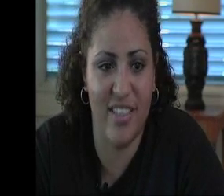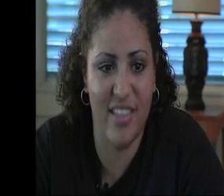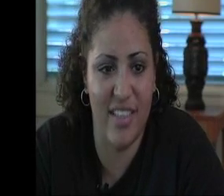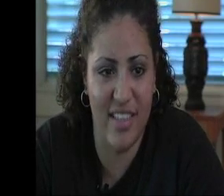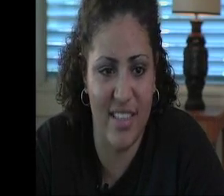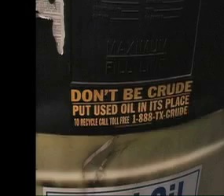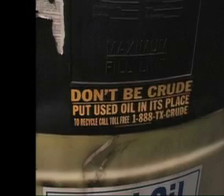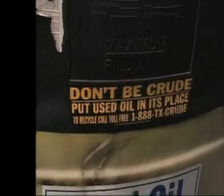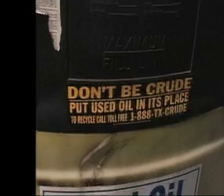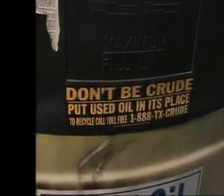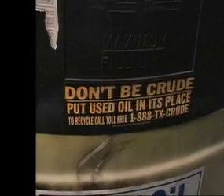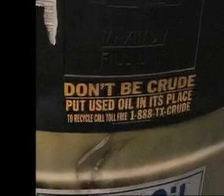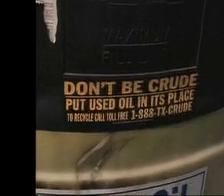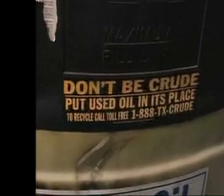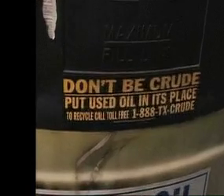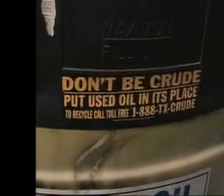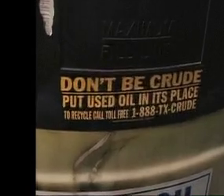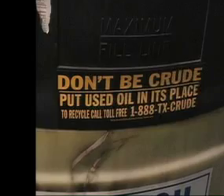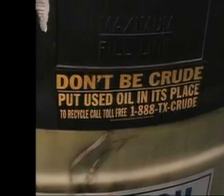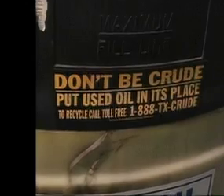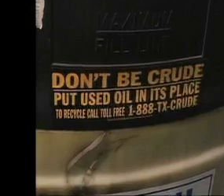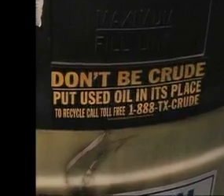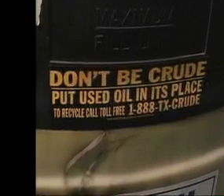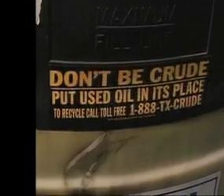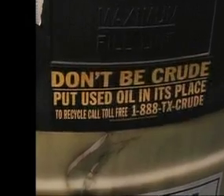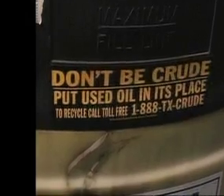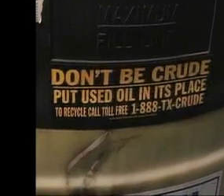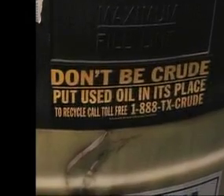and this was something that really meant a lot to us.